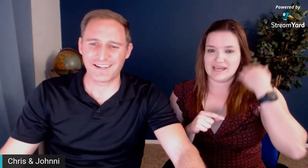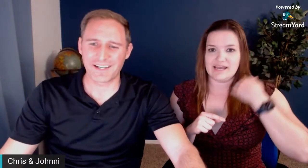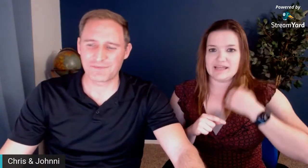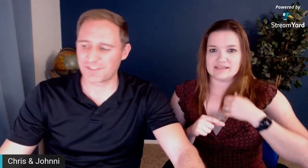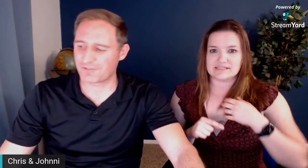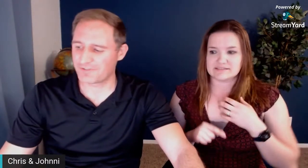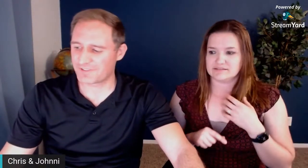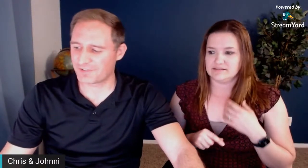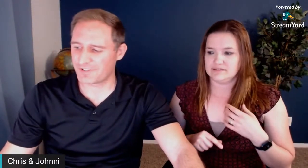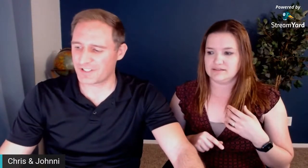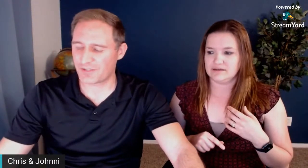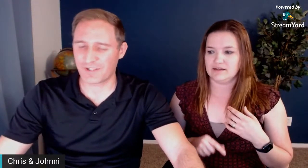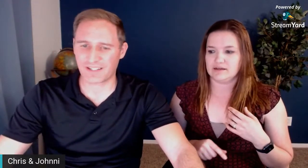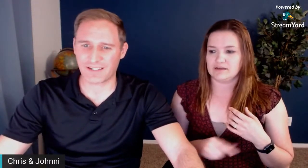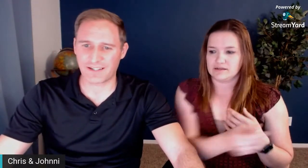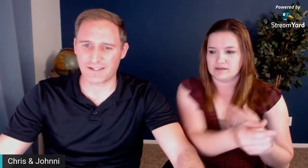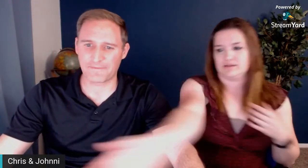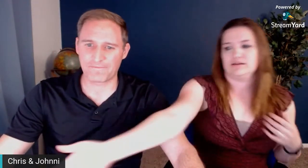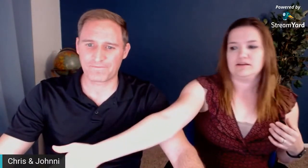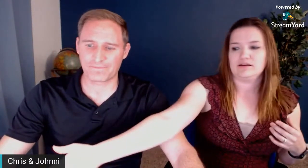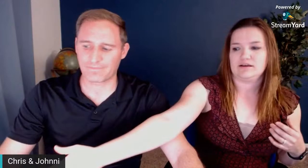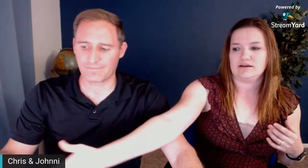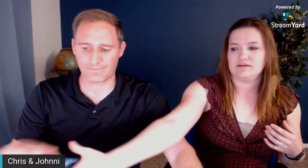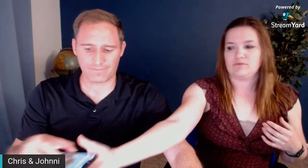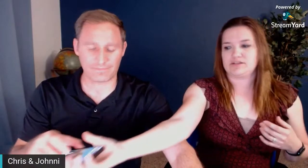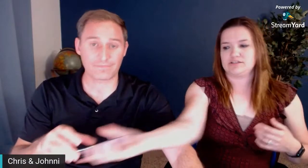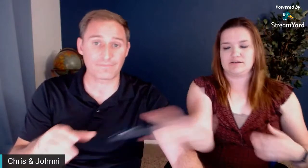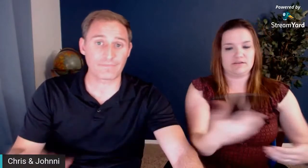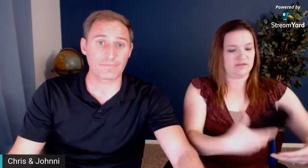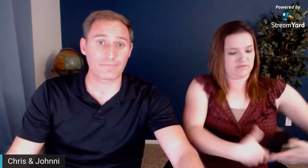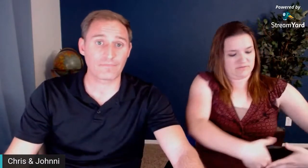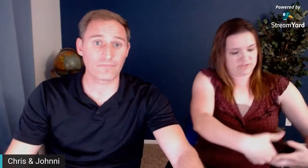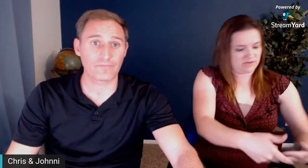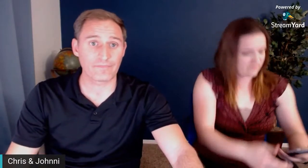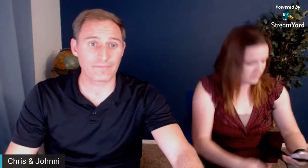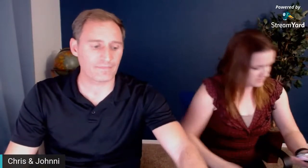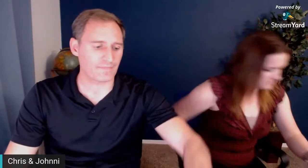um so really quick um why is she calling you she never calls you